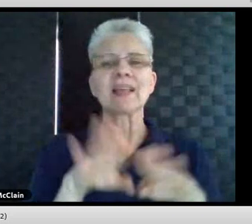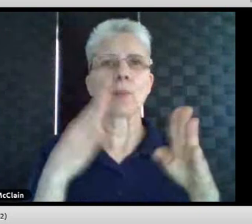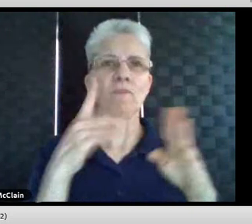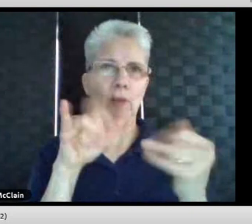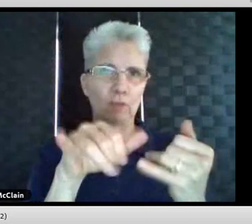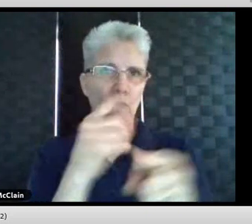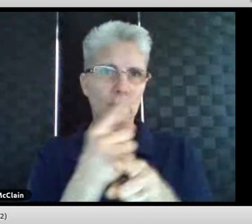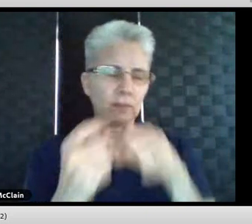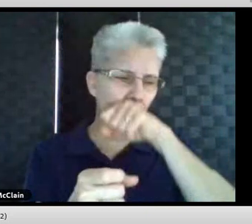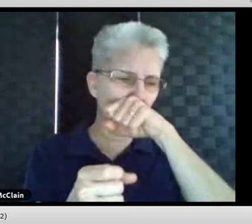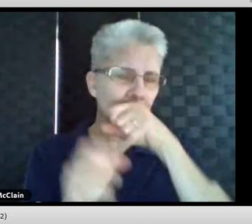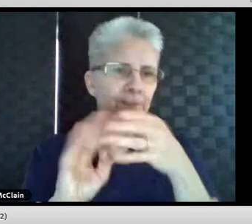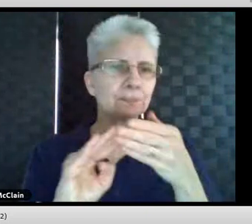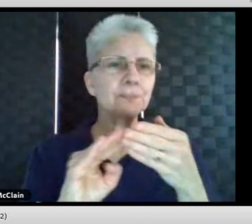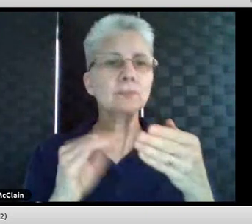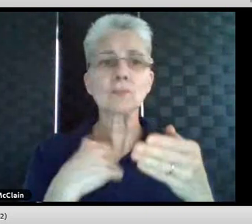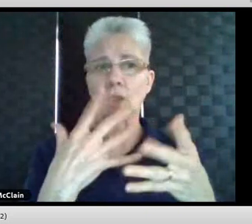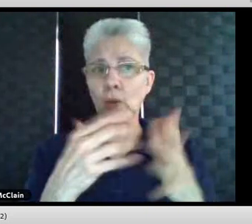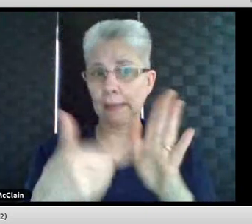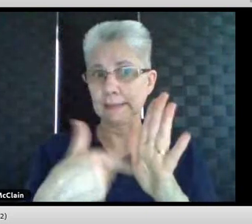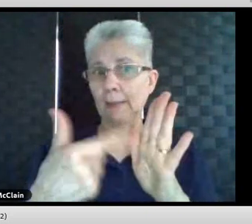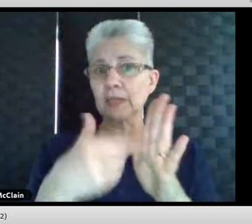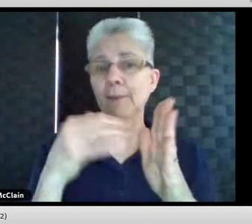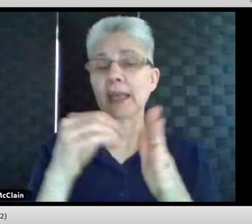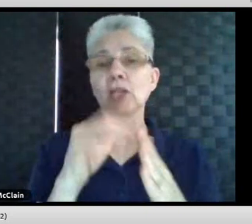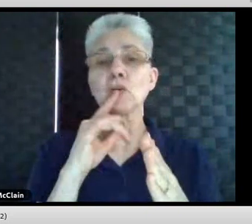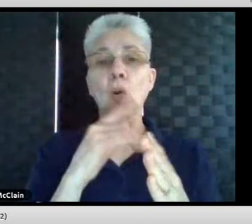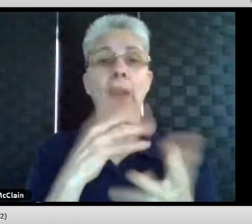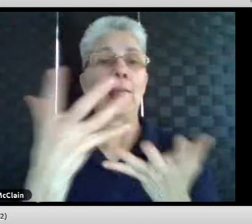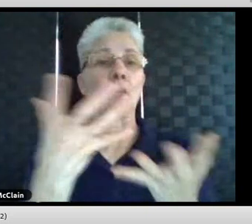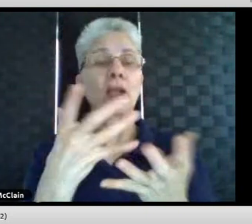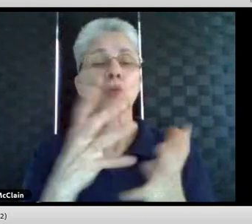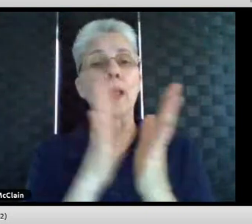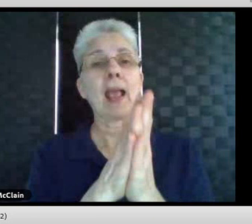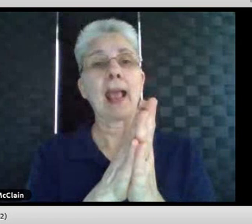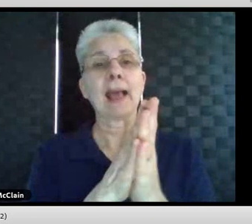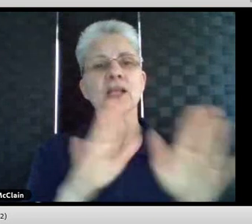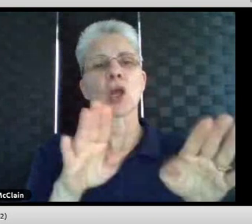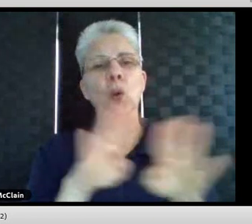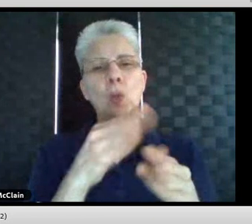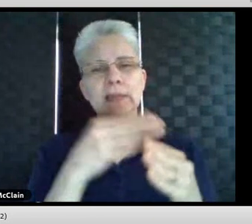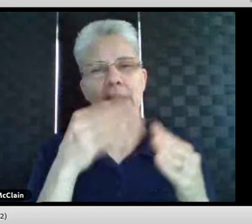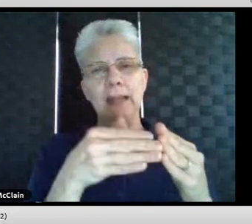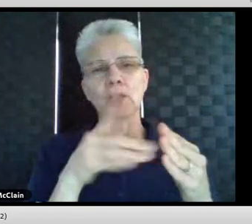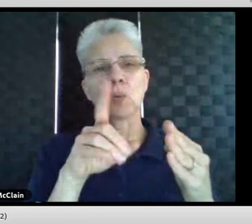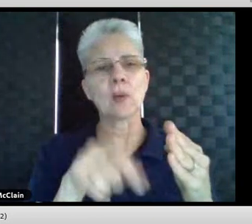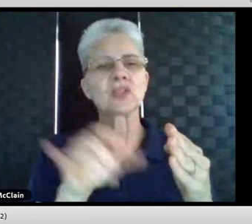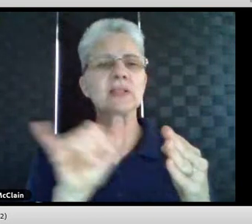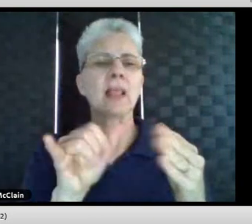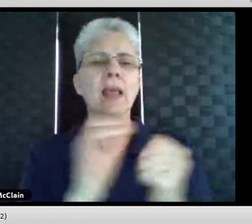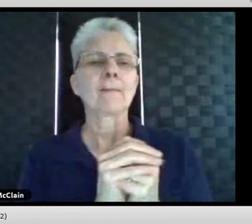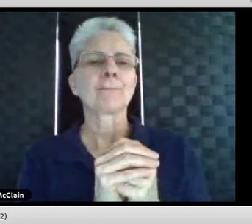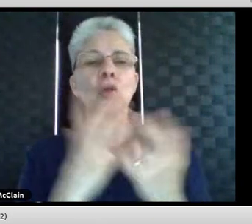So you do, at certain points in your interaction, you want to ask closed-ended questions. So, "Do you want books or articles?"